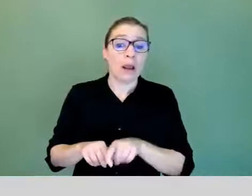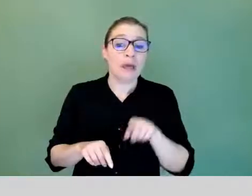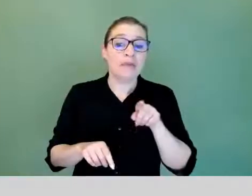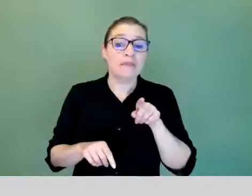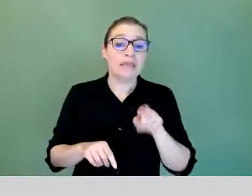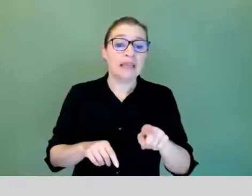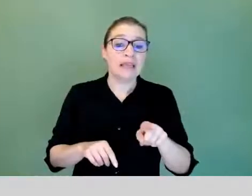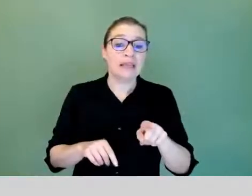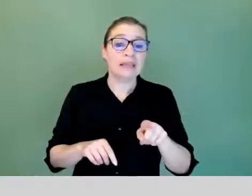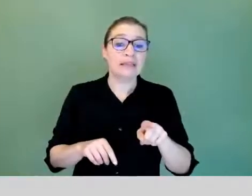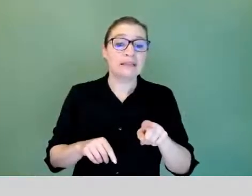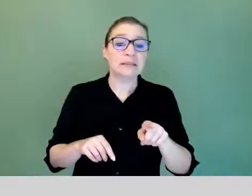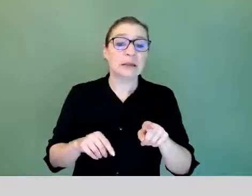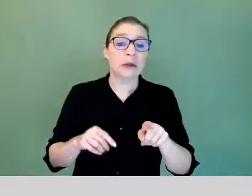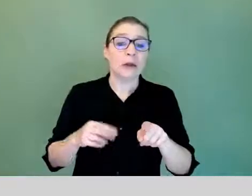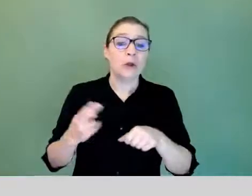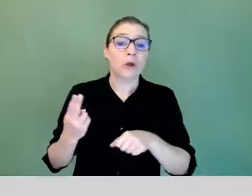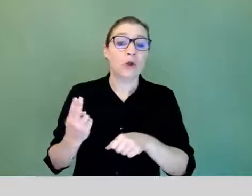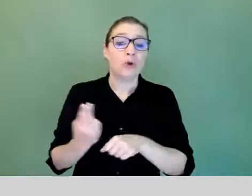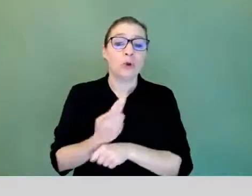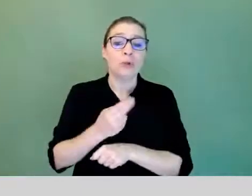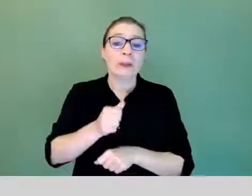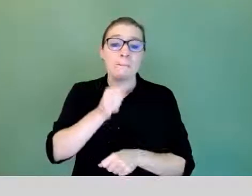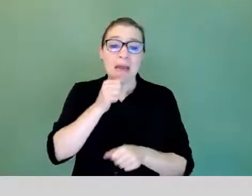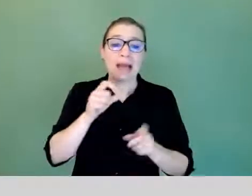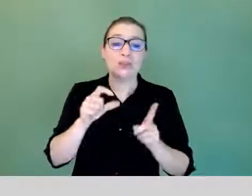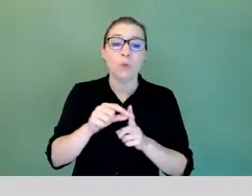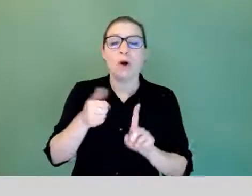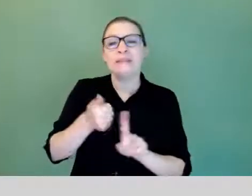due to the continued use of passwords as a sole factor.